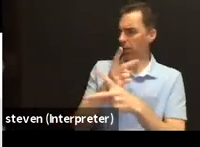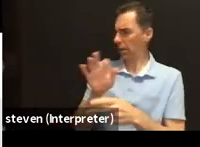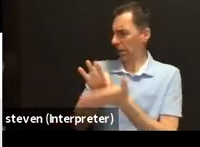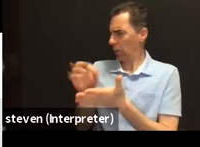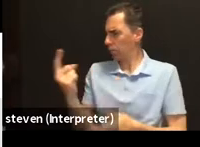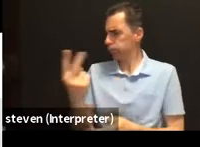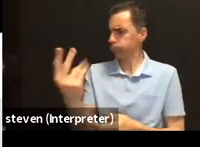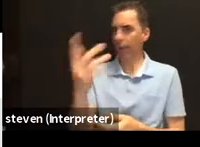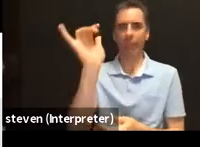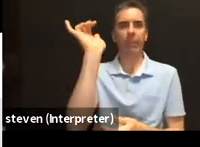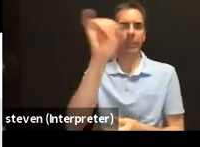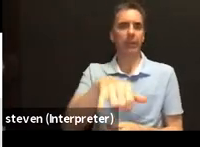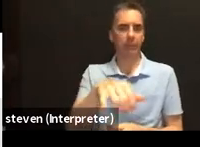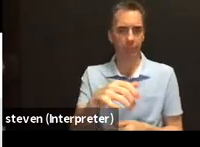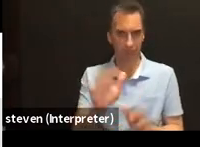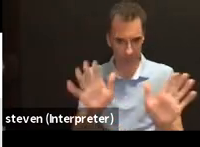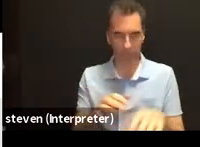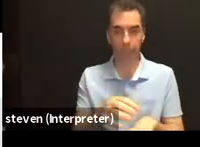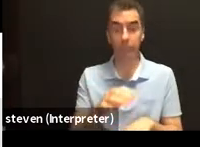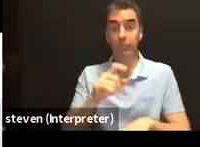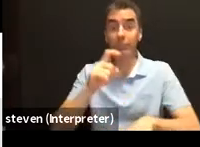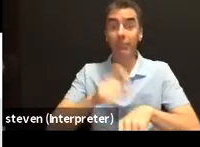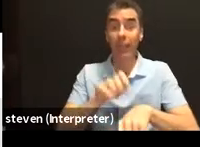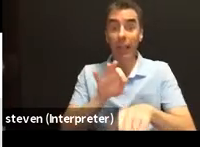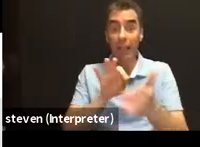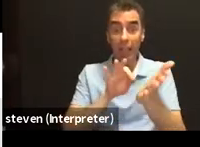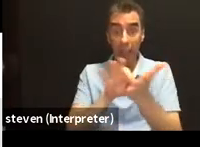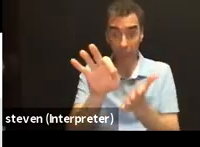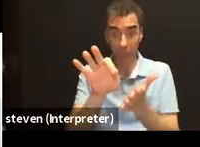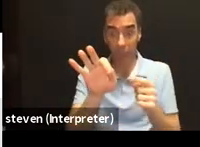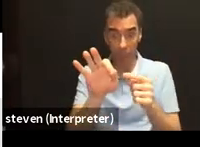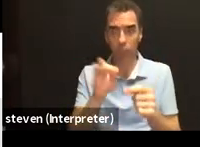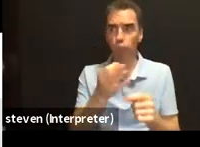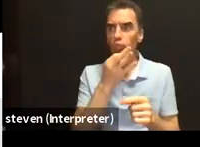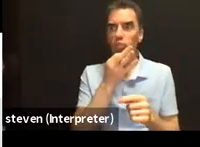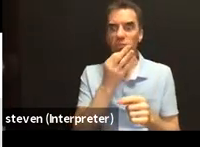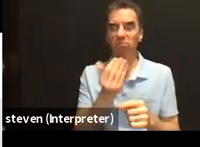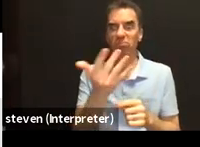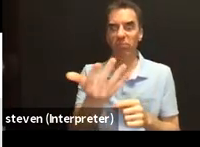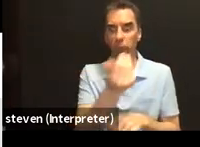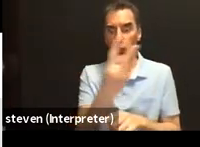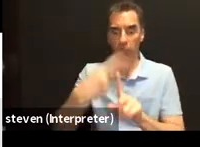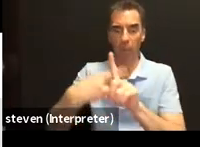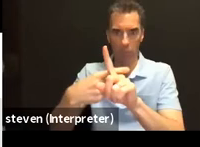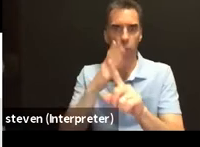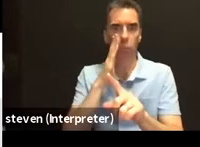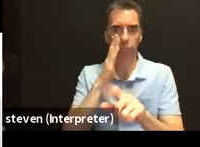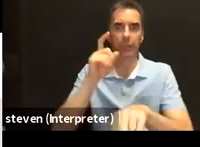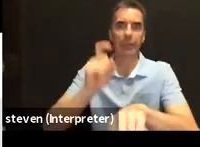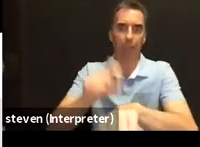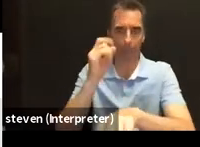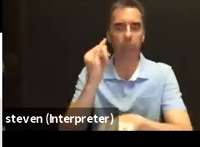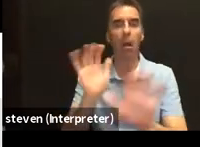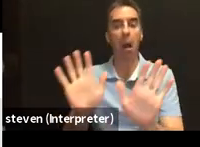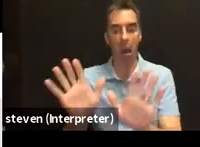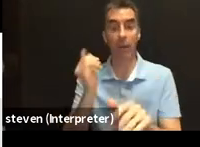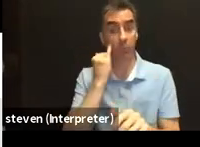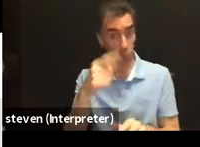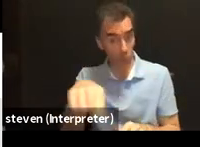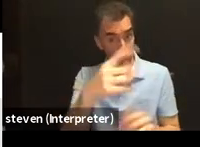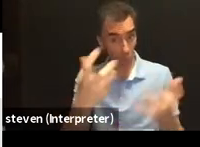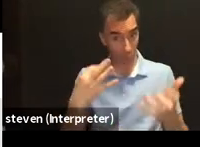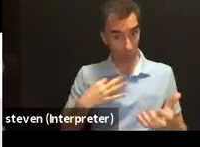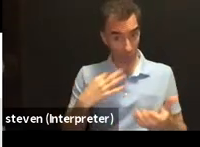maria.rodriguez: And since I am talking the appointed time count. I know that it is coming up within a couple of months. So if anybody would want to participate, you can always contact me and I can